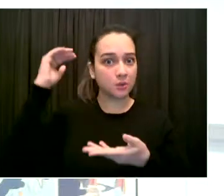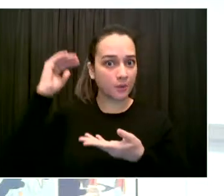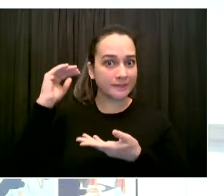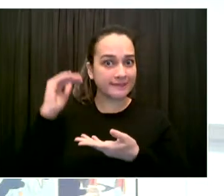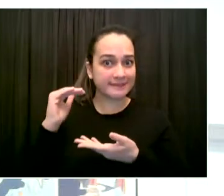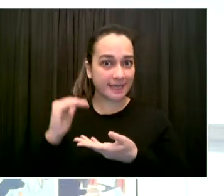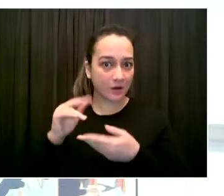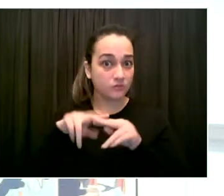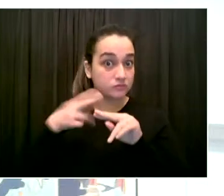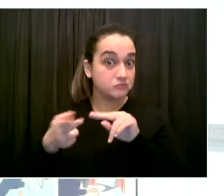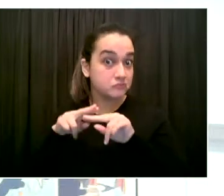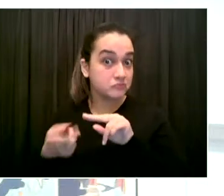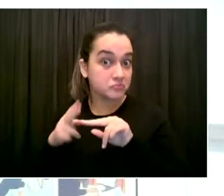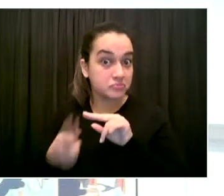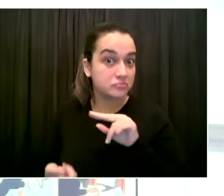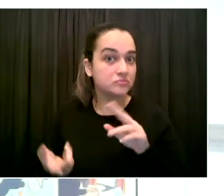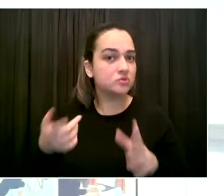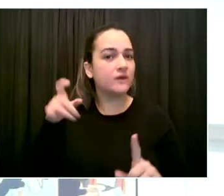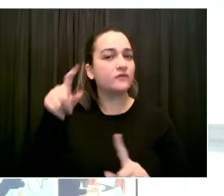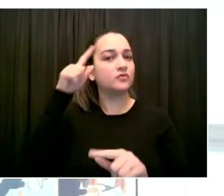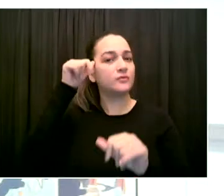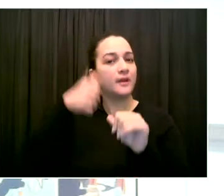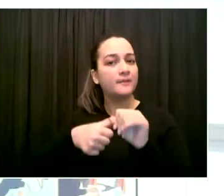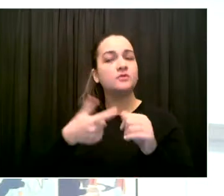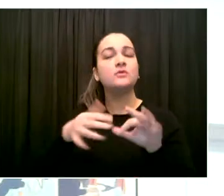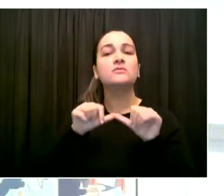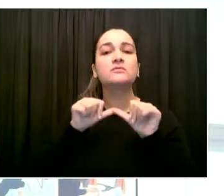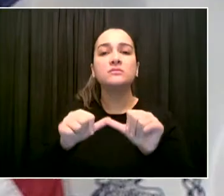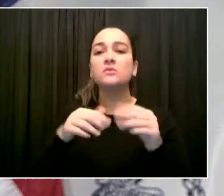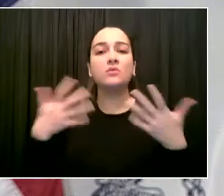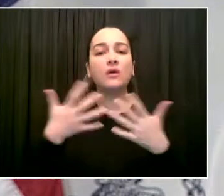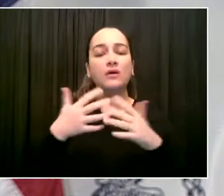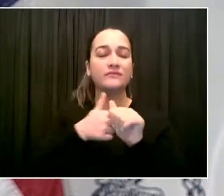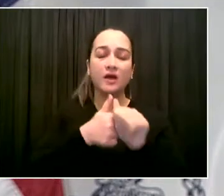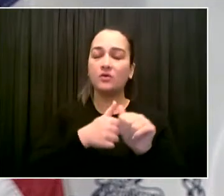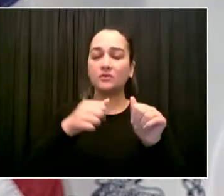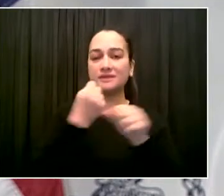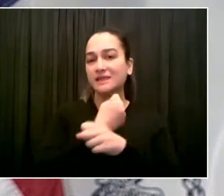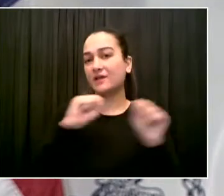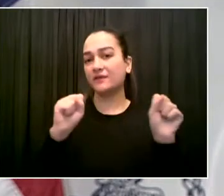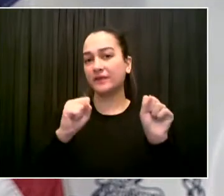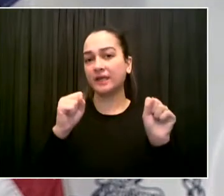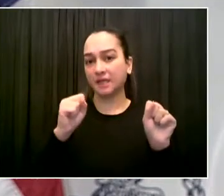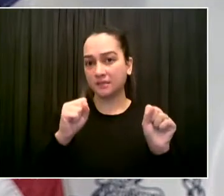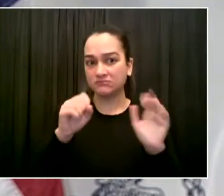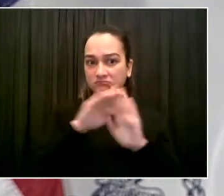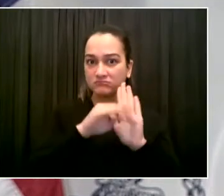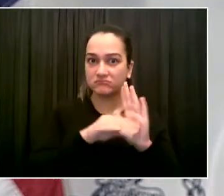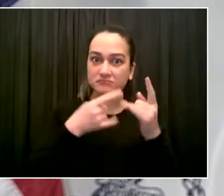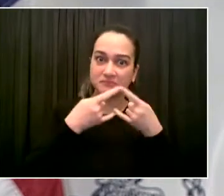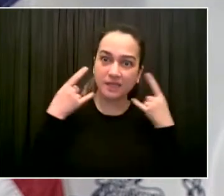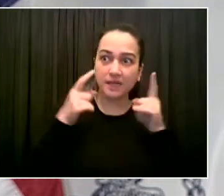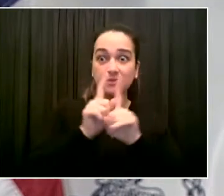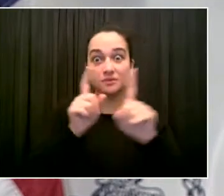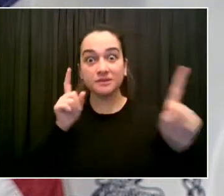SAY BEFORE, NOW IS NOT THE TIME TO LET UP ON HER EFFORTS. WE HAVE TO ENSURE THAT WE